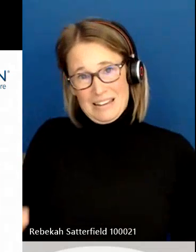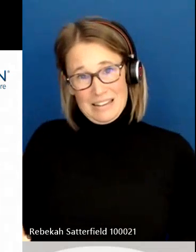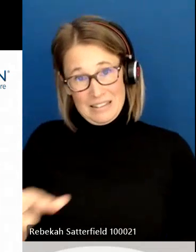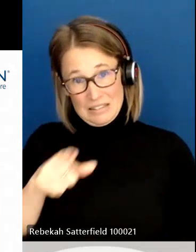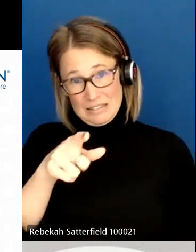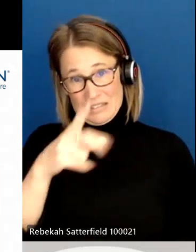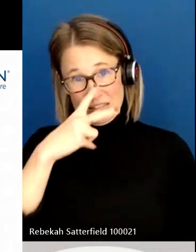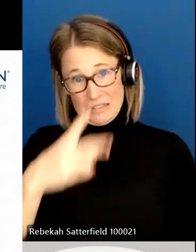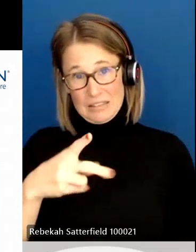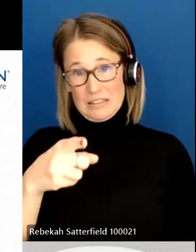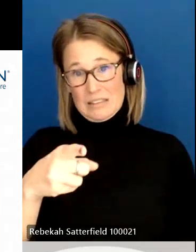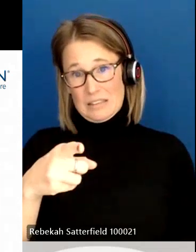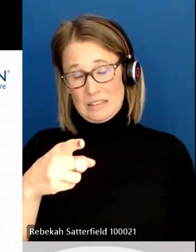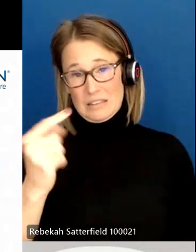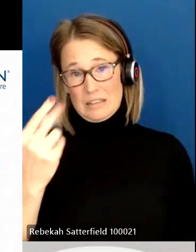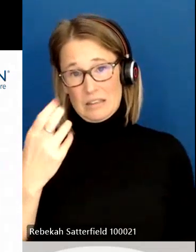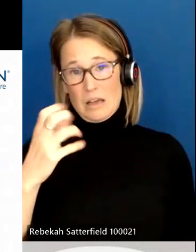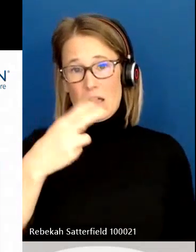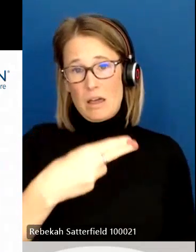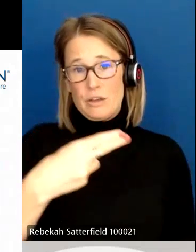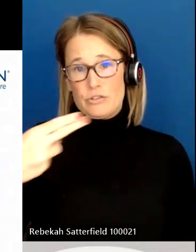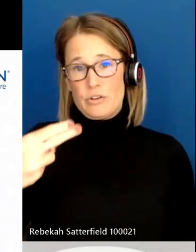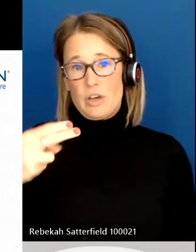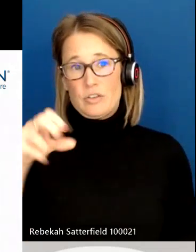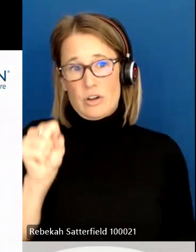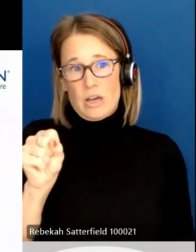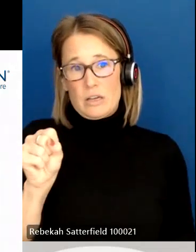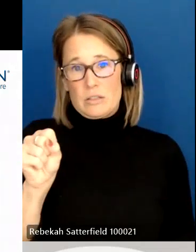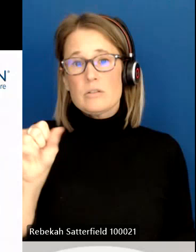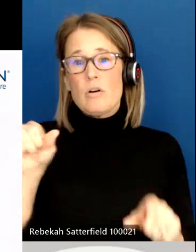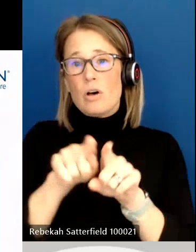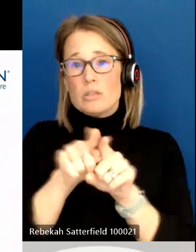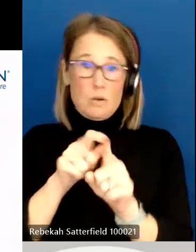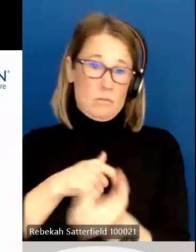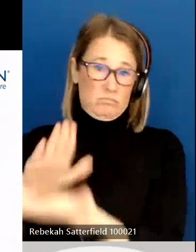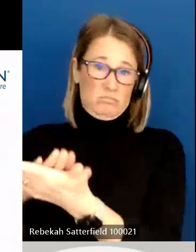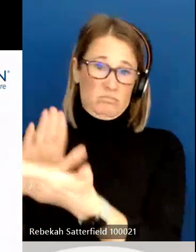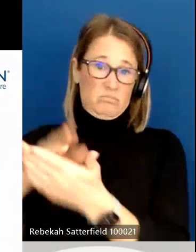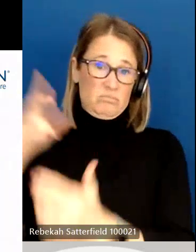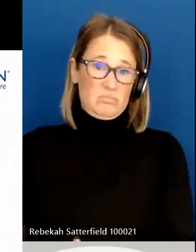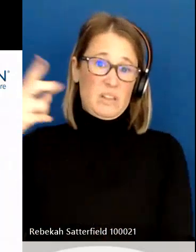see uh that HHS has also I want to commend them they actually have done a great job in providing